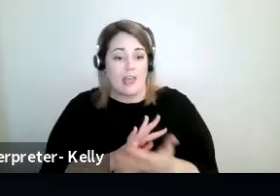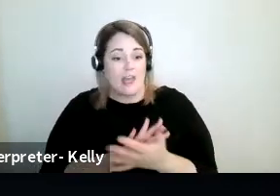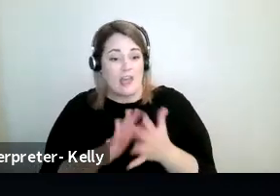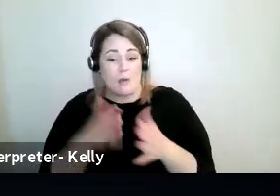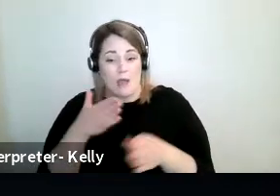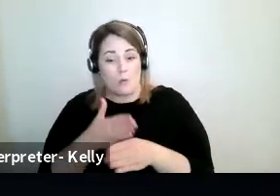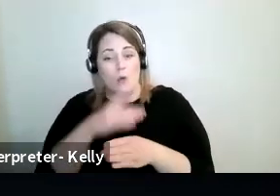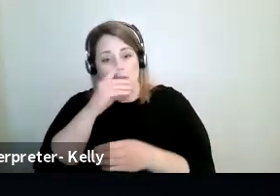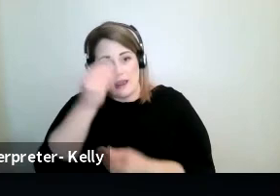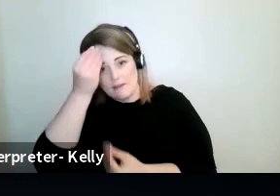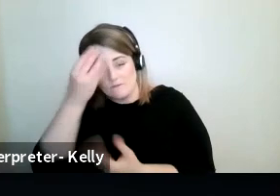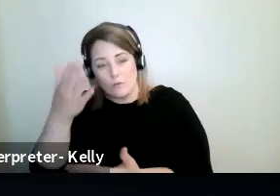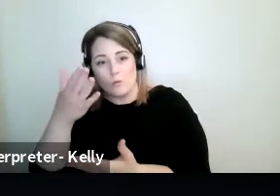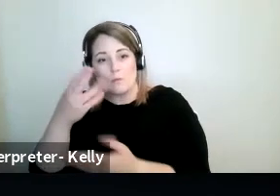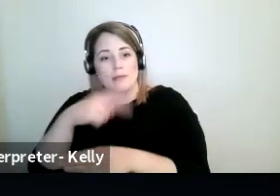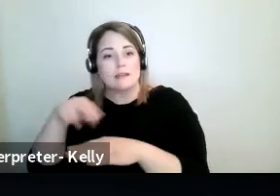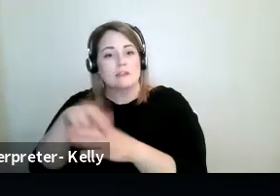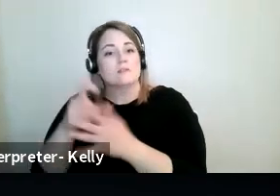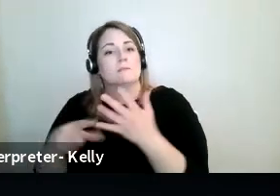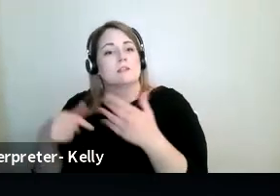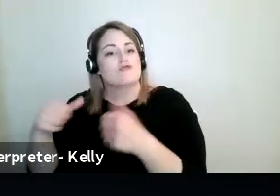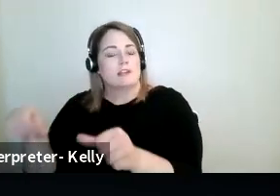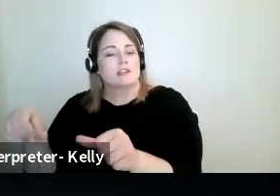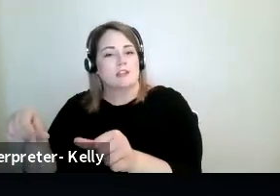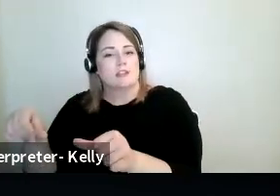and how we can use that to actually expand our thinking